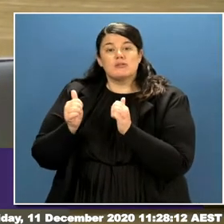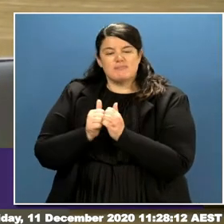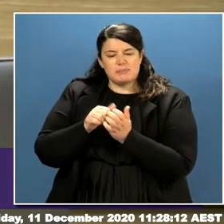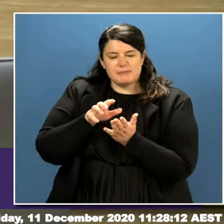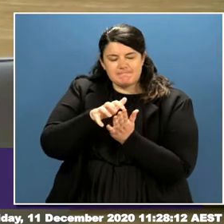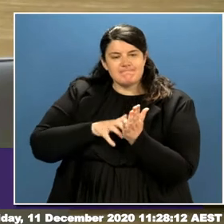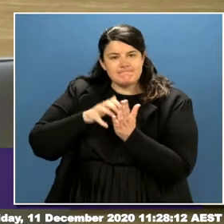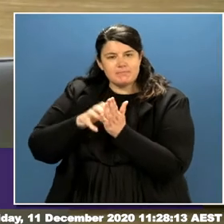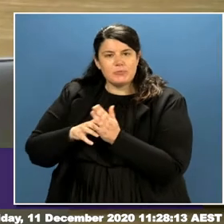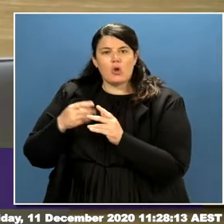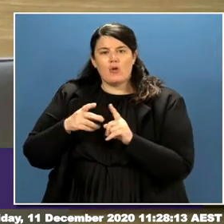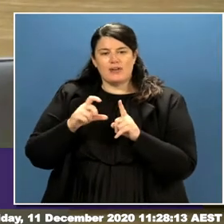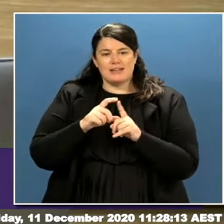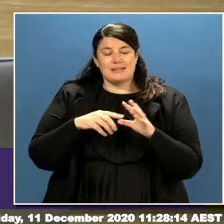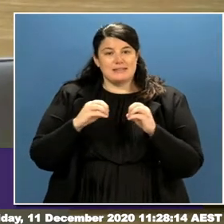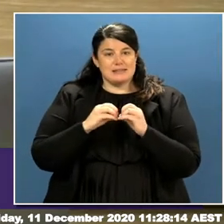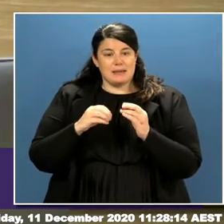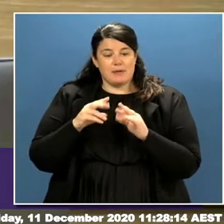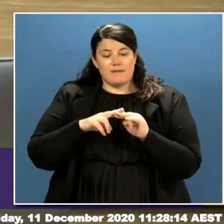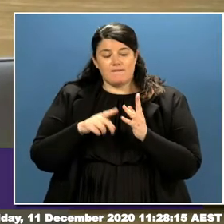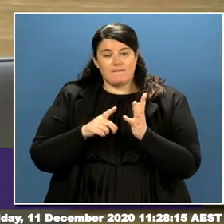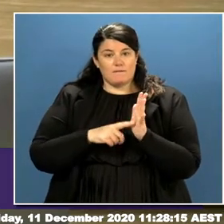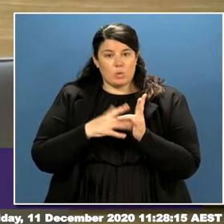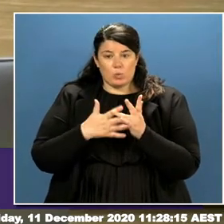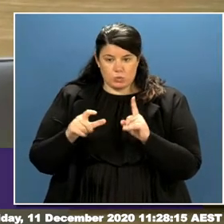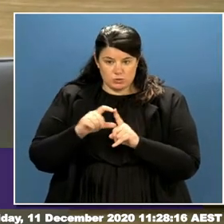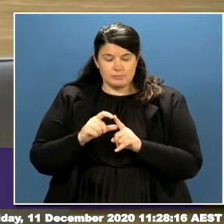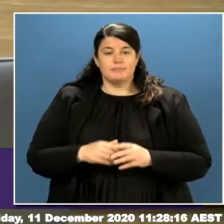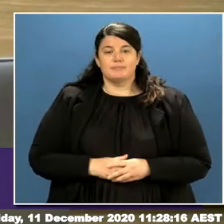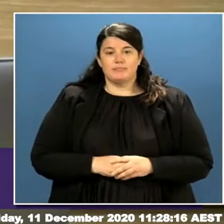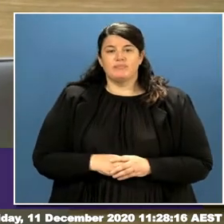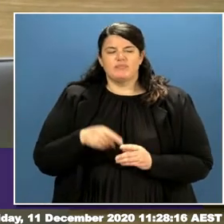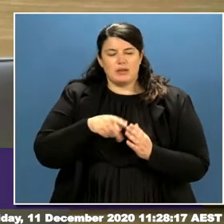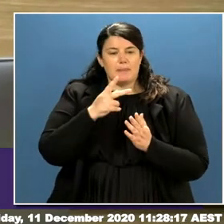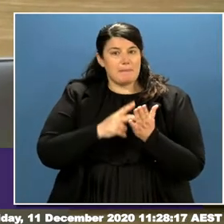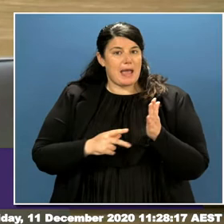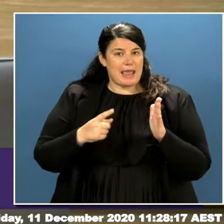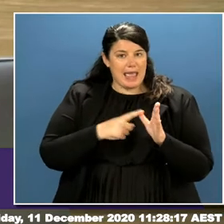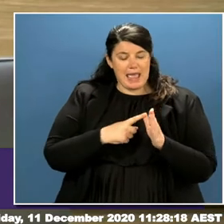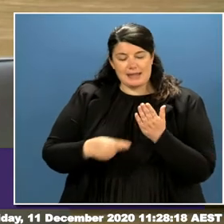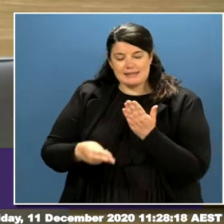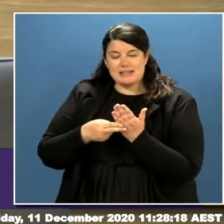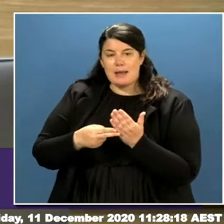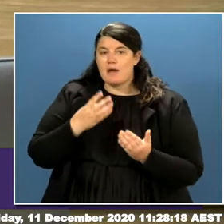You will find a copy of Ms Fullwood's statement in Tender Bundle Part A, Tab 49.